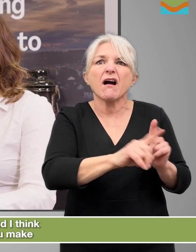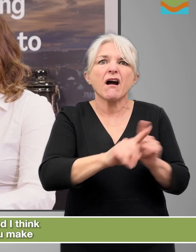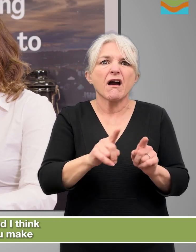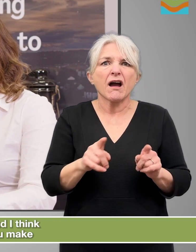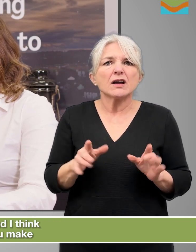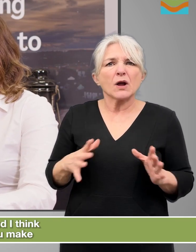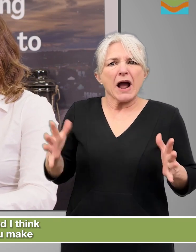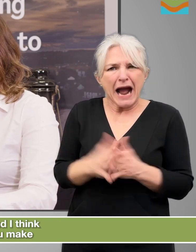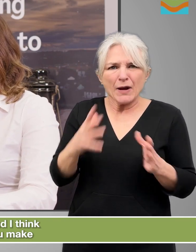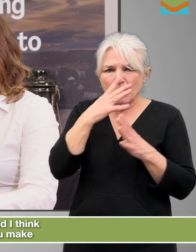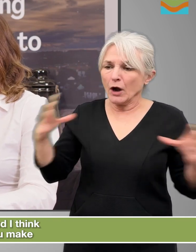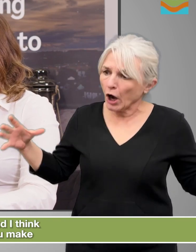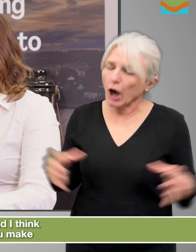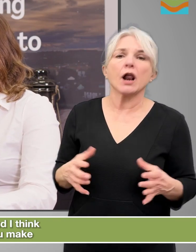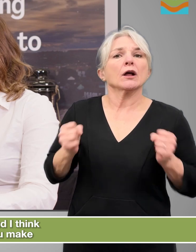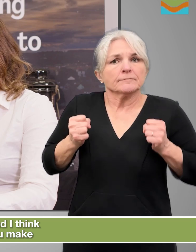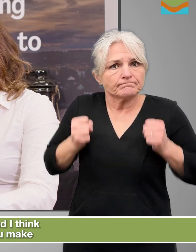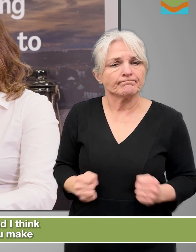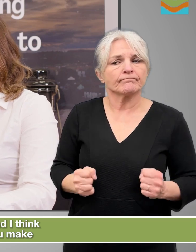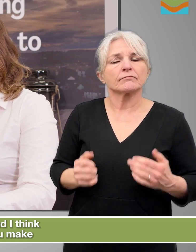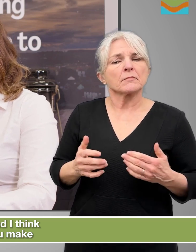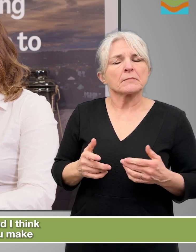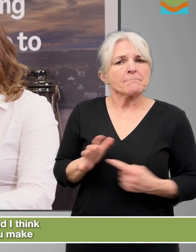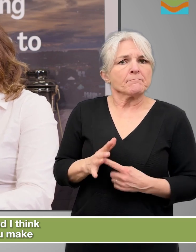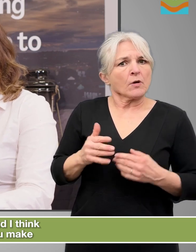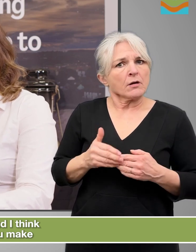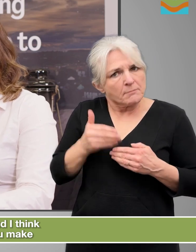what actually goes forward? And I think it's an important point that you make